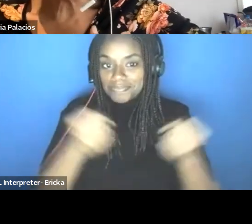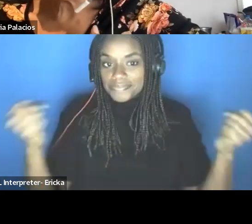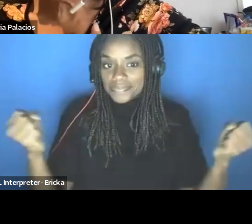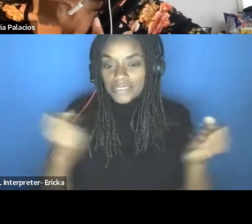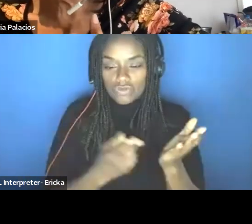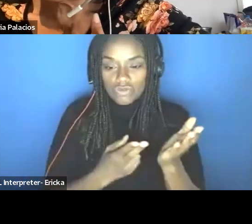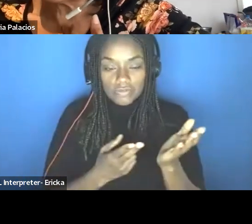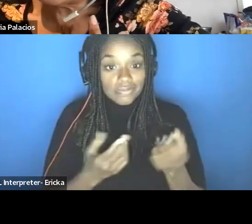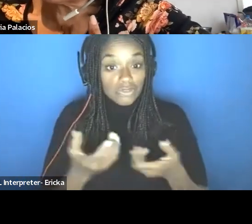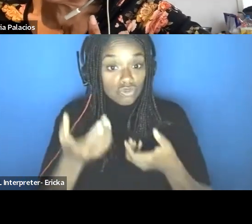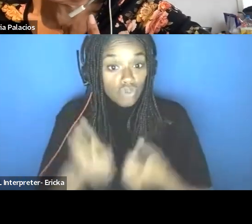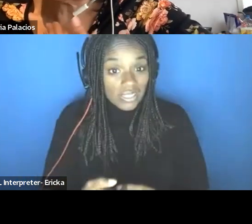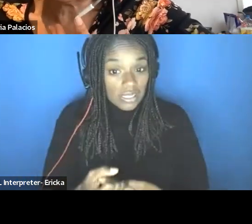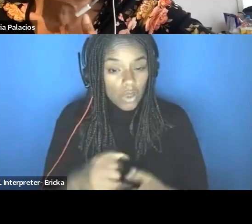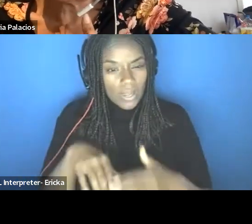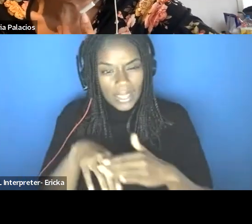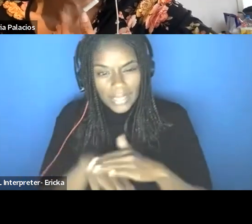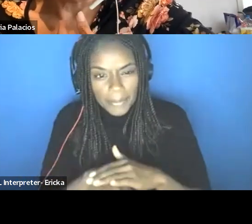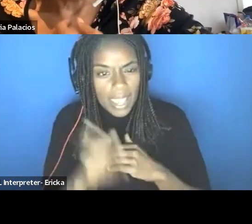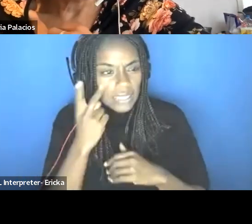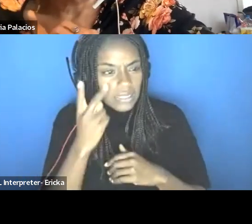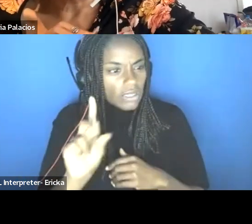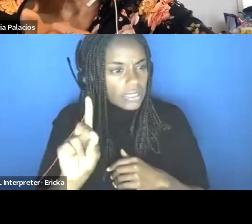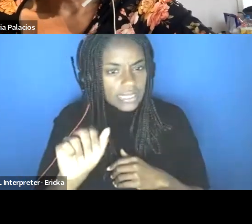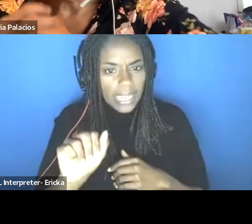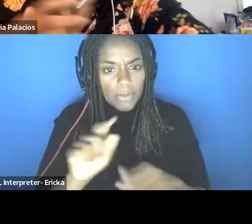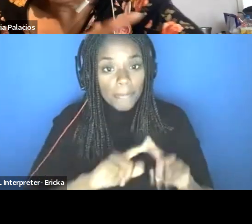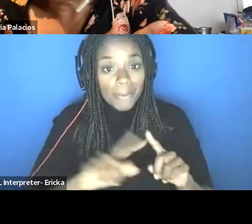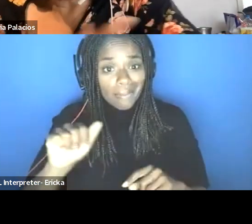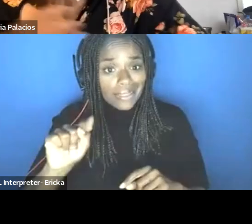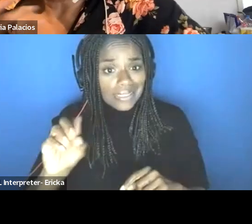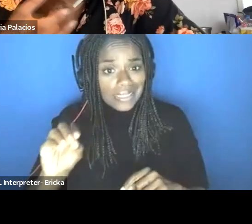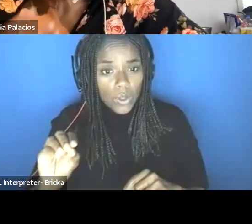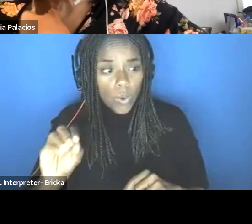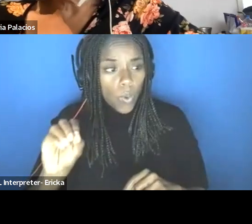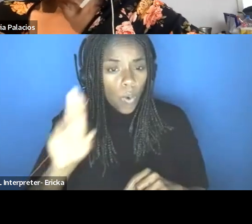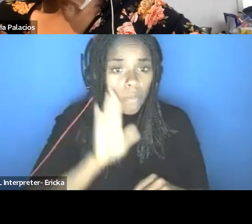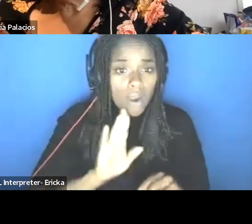Just the fact that you have someone who represents the population enough to open the path of communication and trust. When I came n I saw disabled people but I didn't see Latinos there.